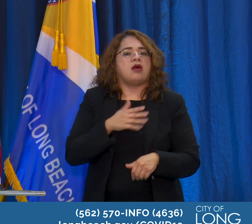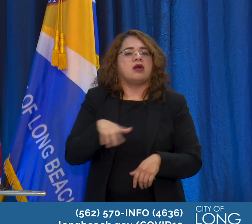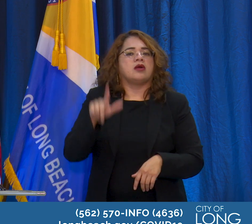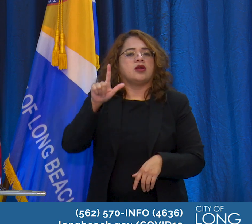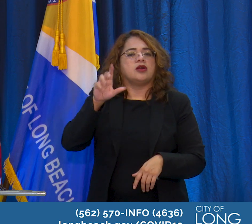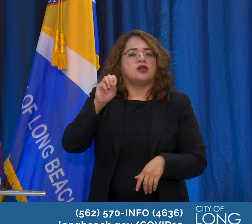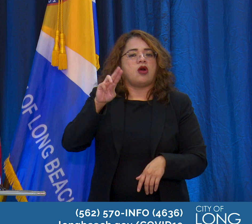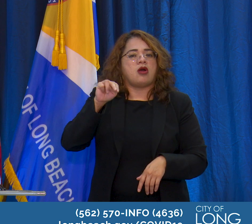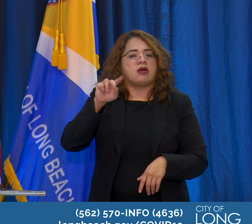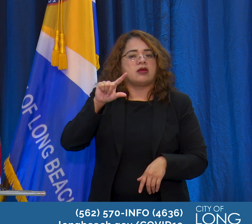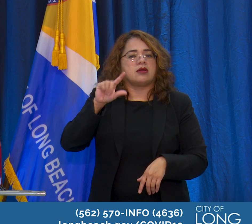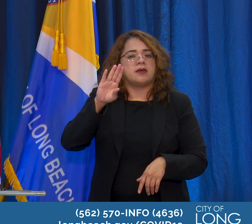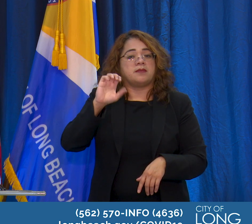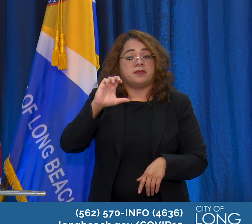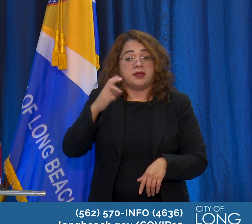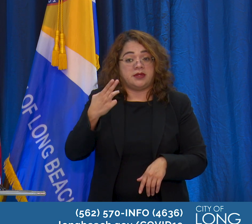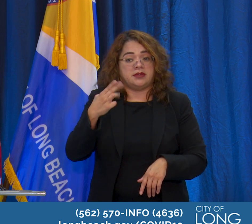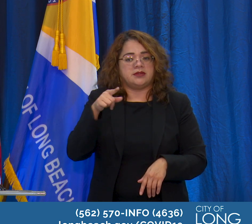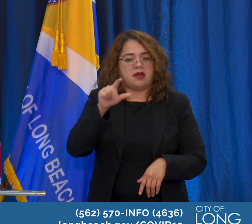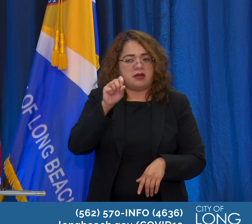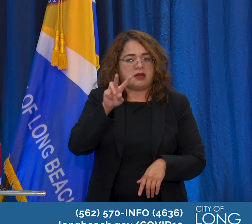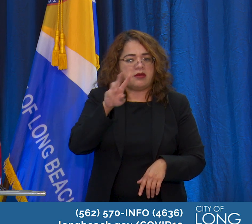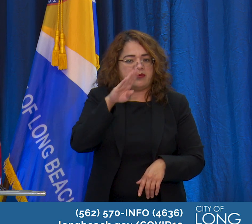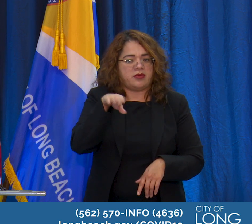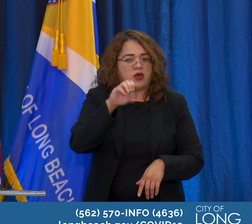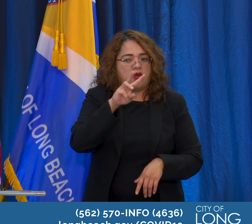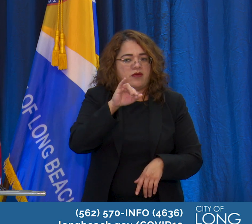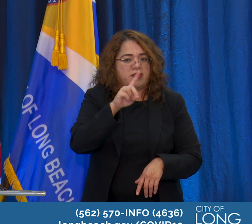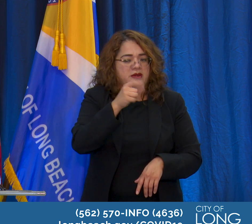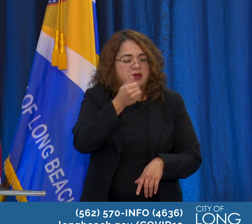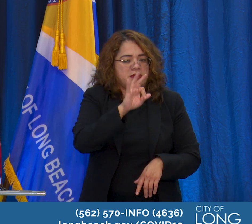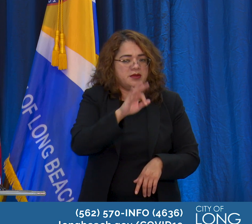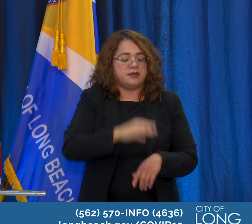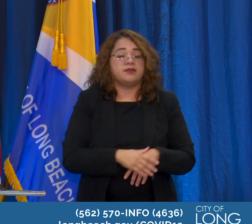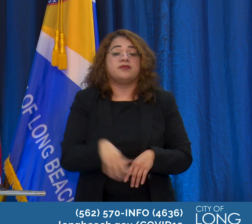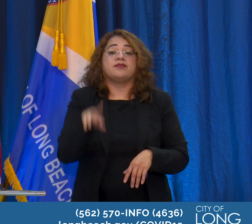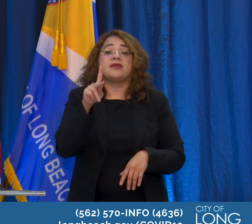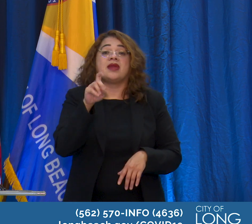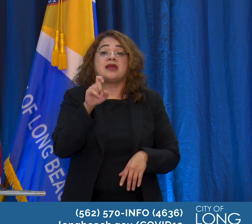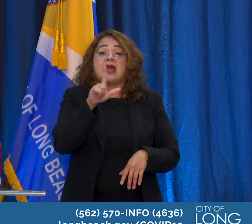While our department director Kelly Colopy mentioned this briefly on Friday, I want to